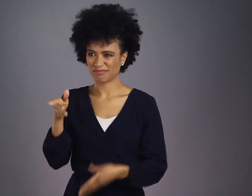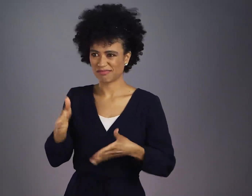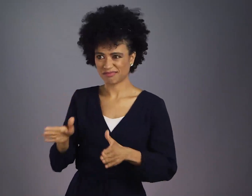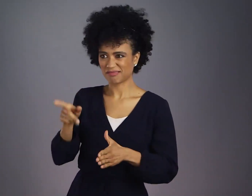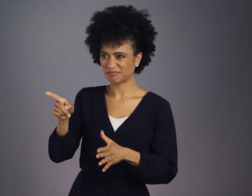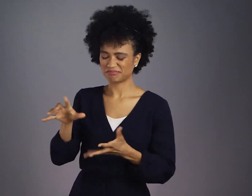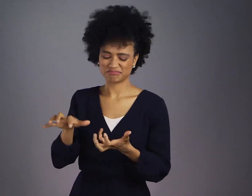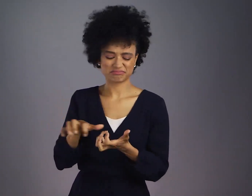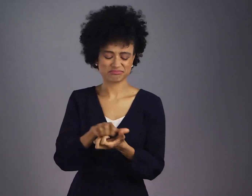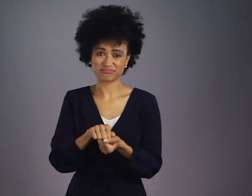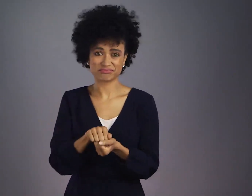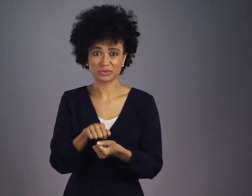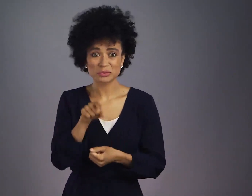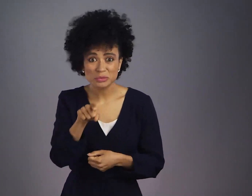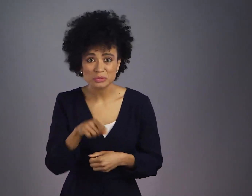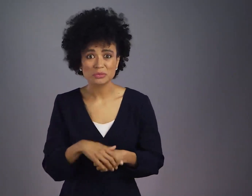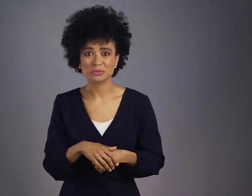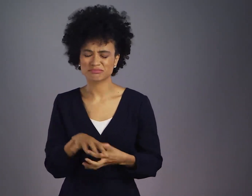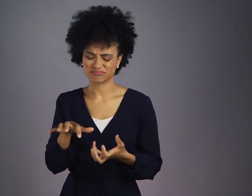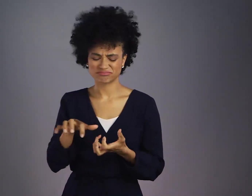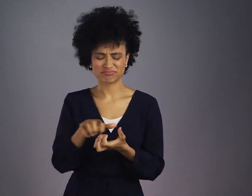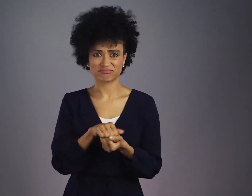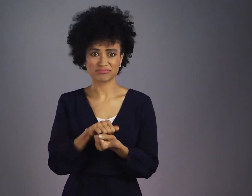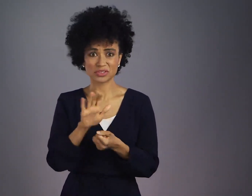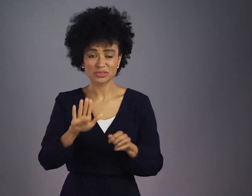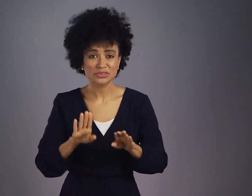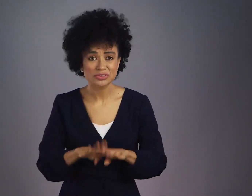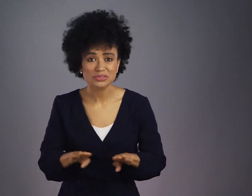Is it right to let him ruin your life and the lives of your children?